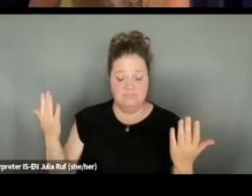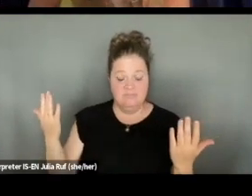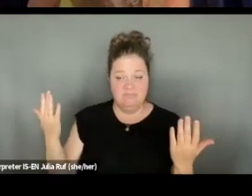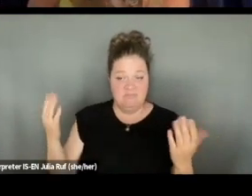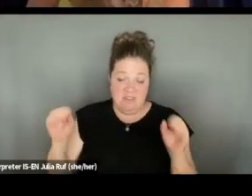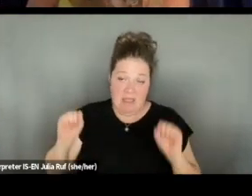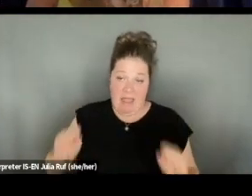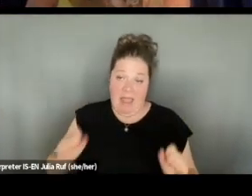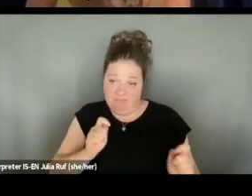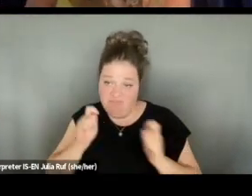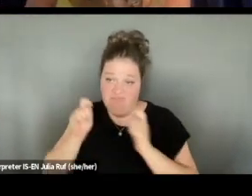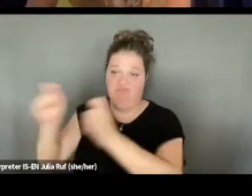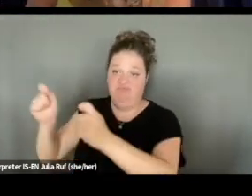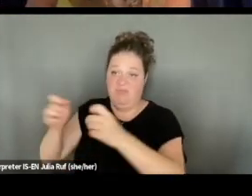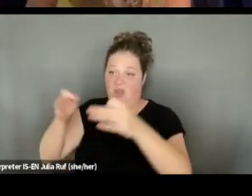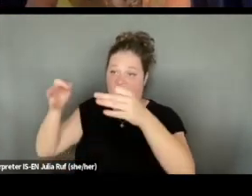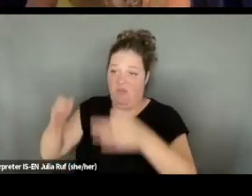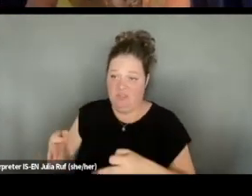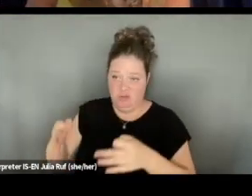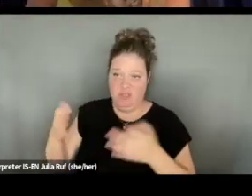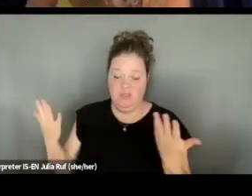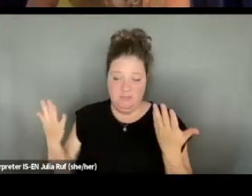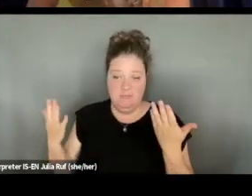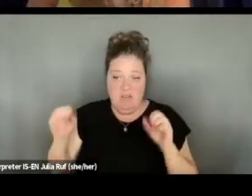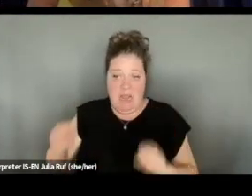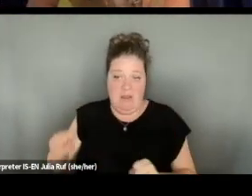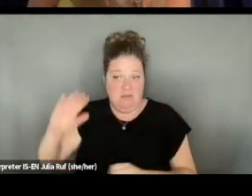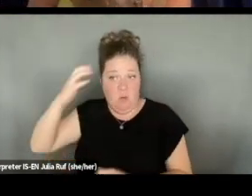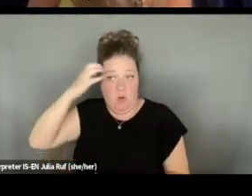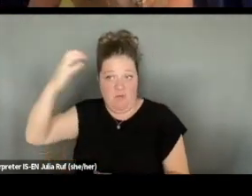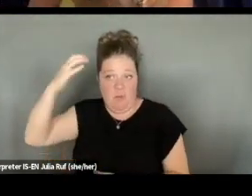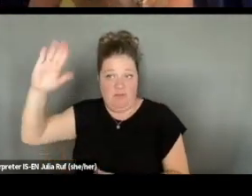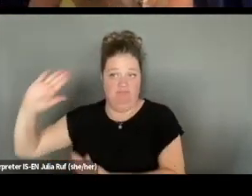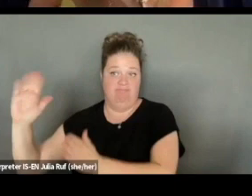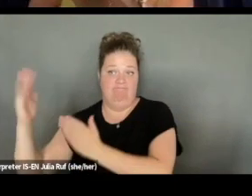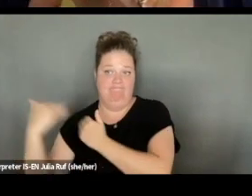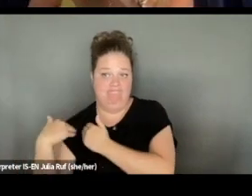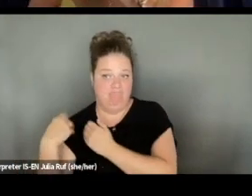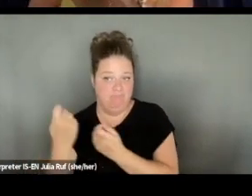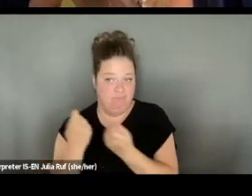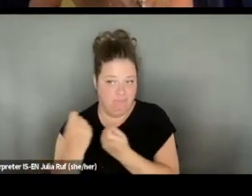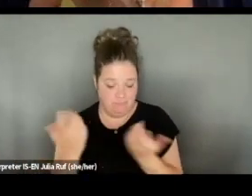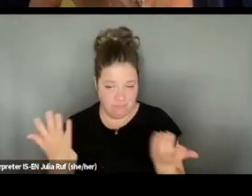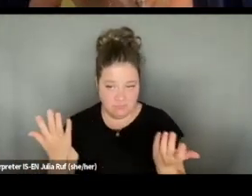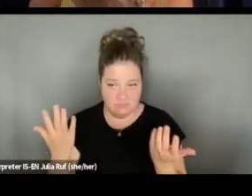that complaint in a best possible way.